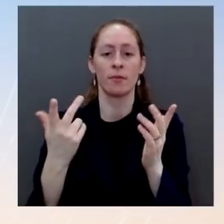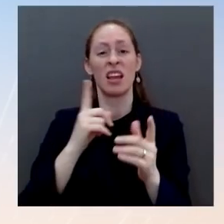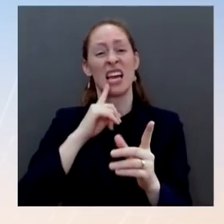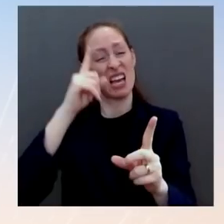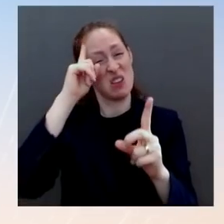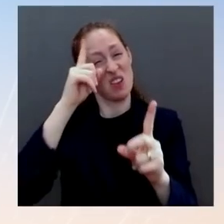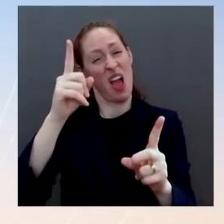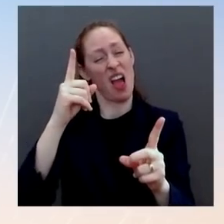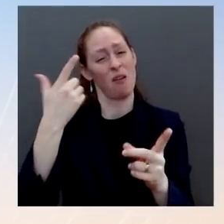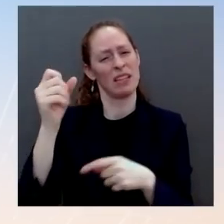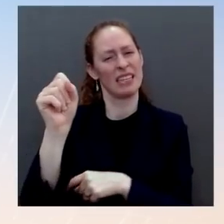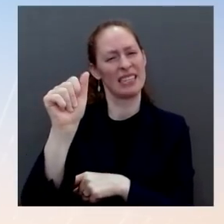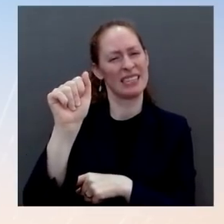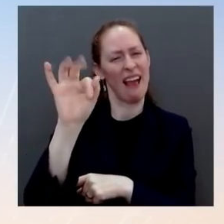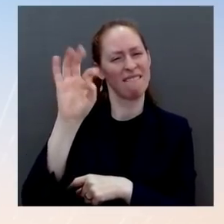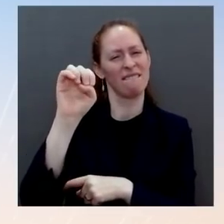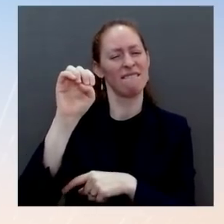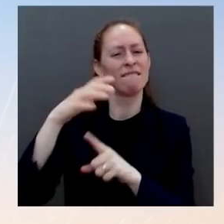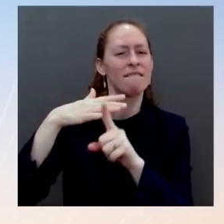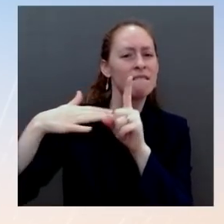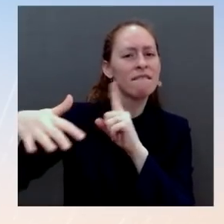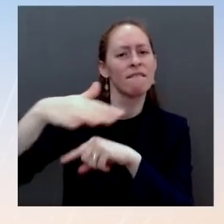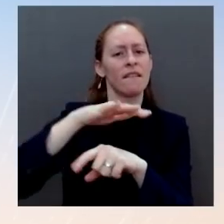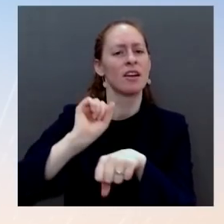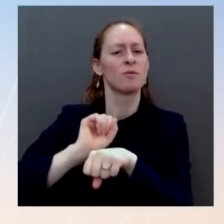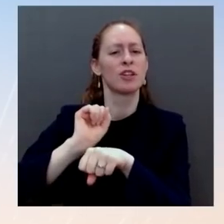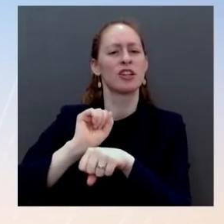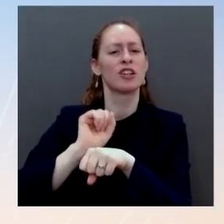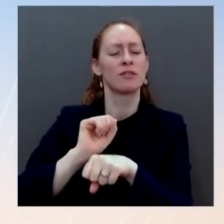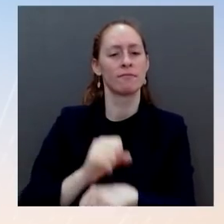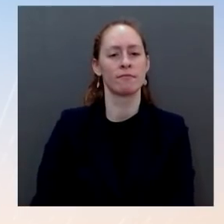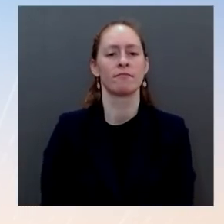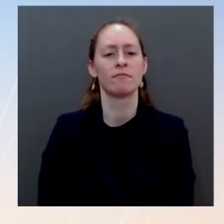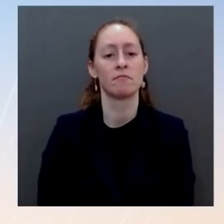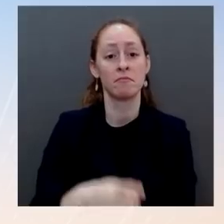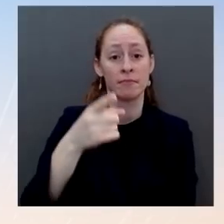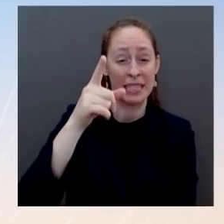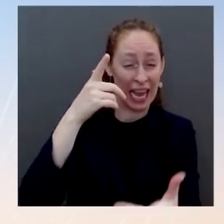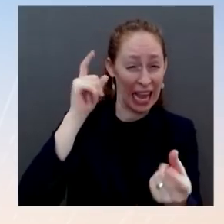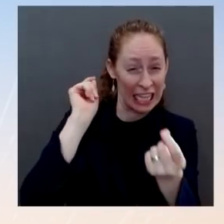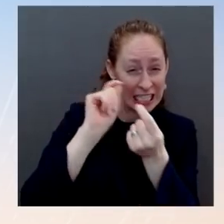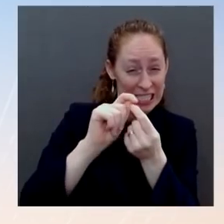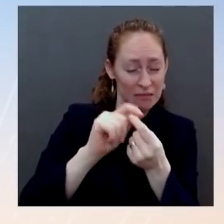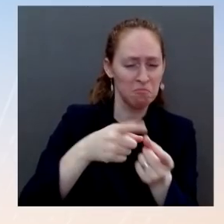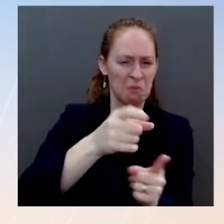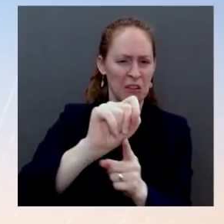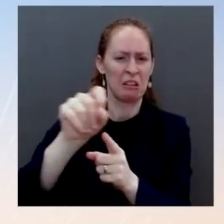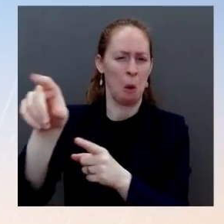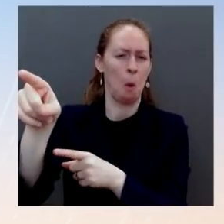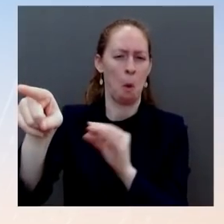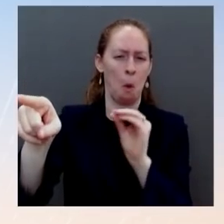But again, I just wanted to remind people that when it was issued, it was made clear that the Postal Service could be compliant